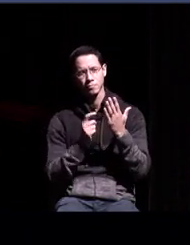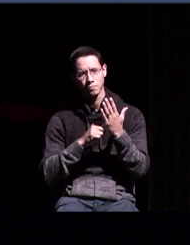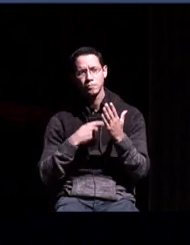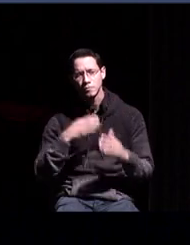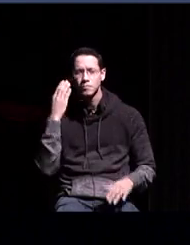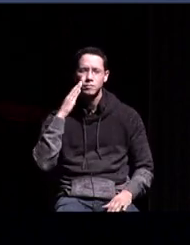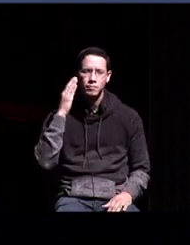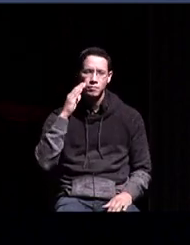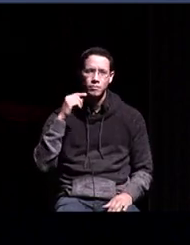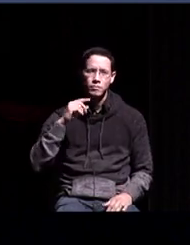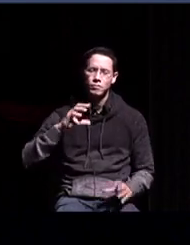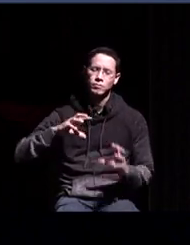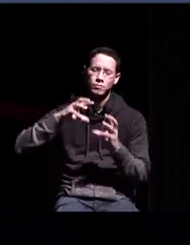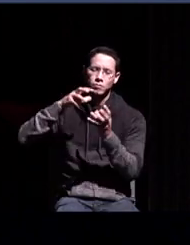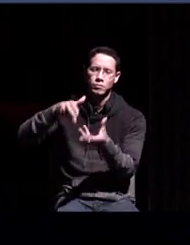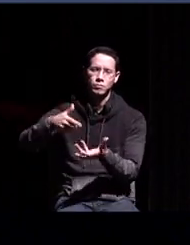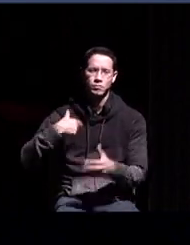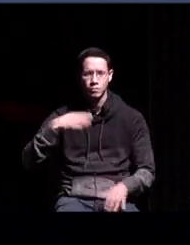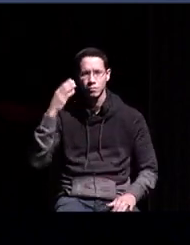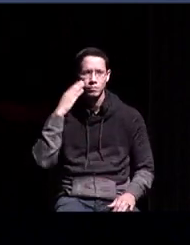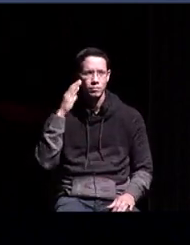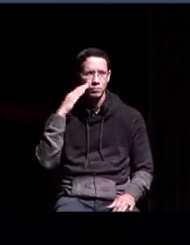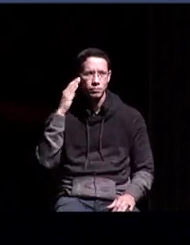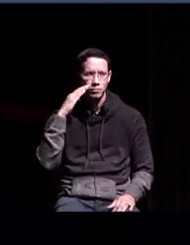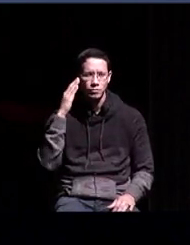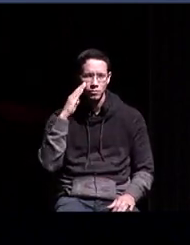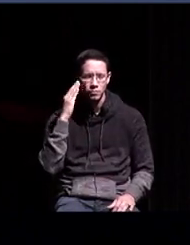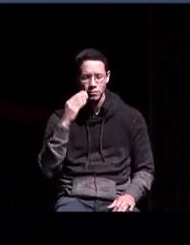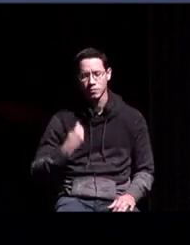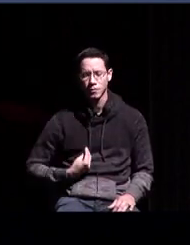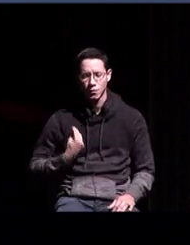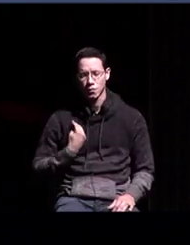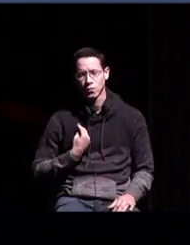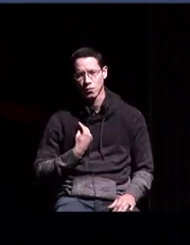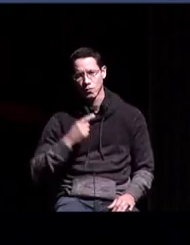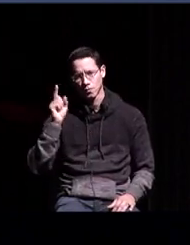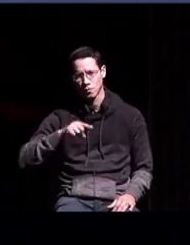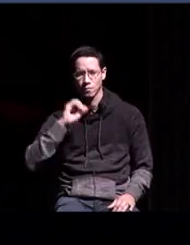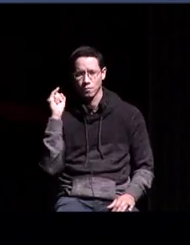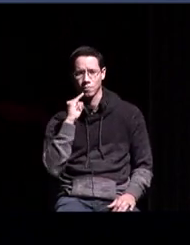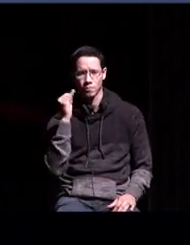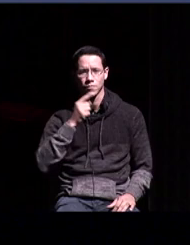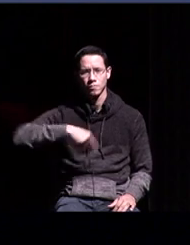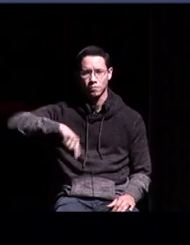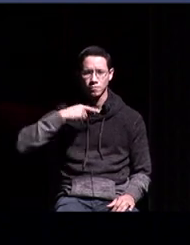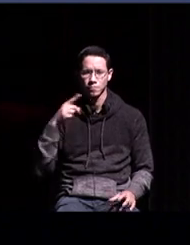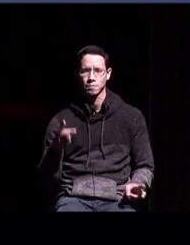So I think it’s important for us to realize that this encounter...